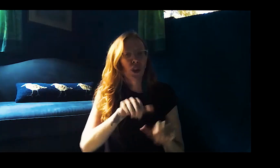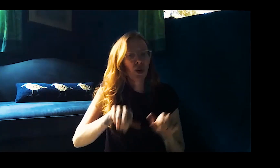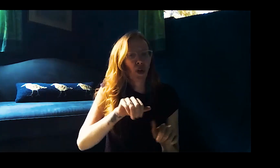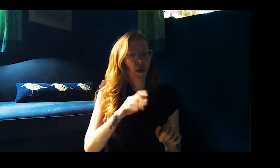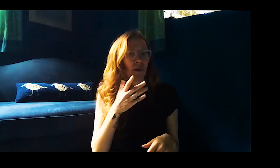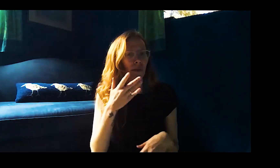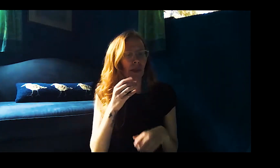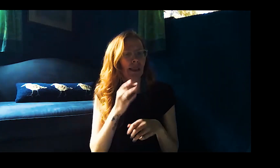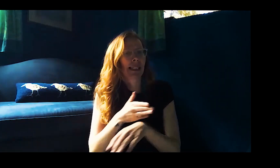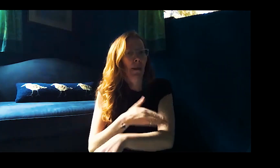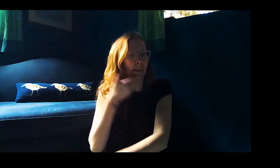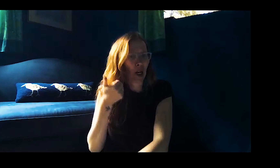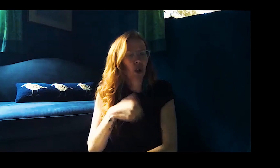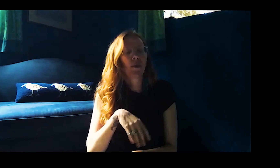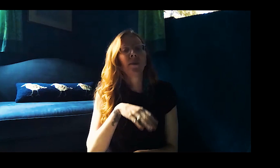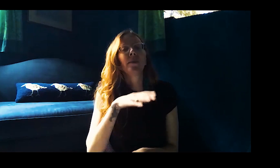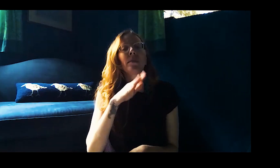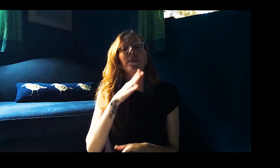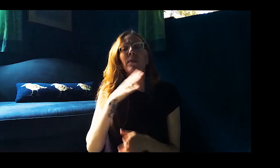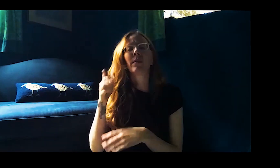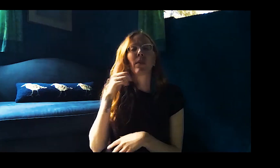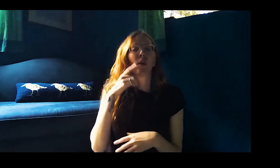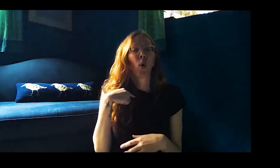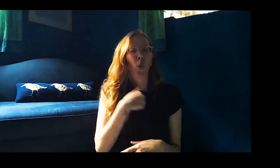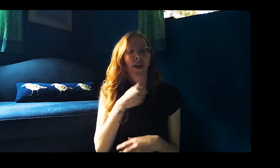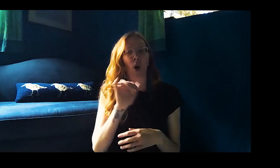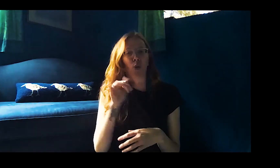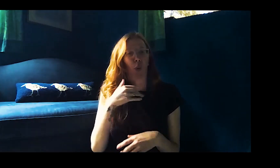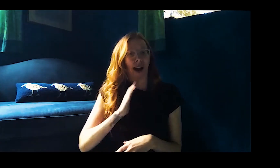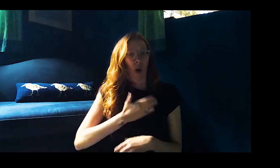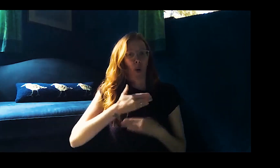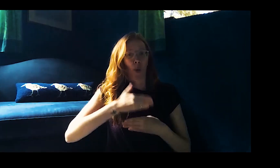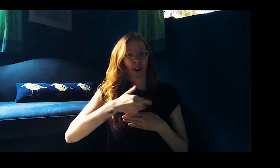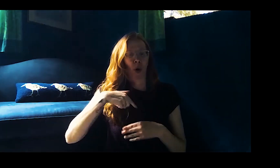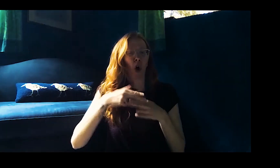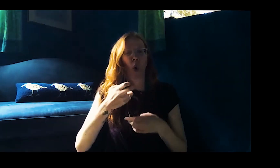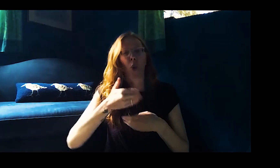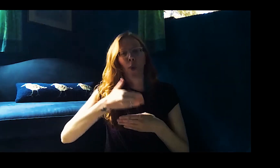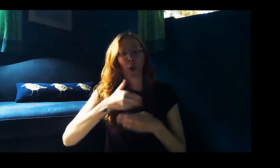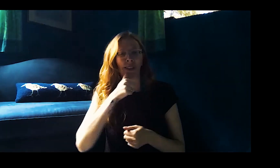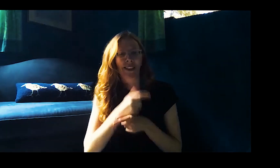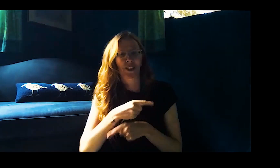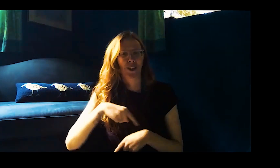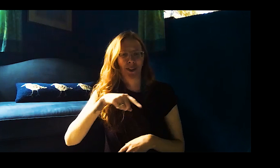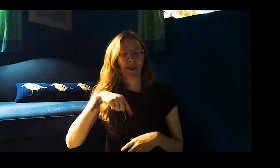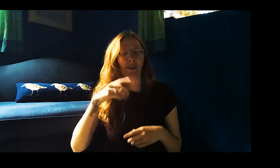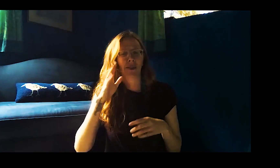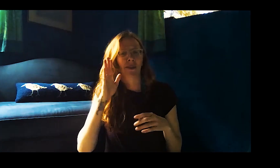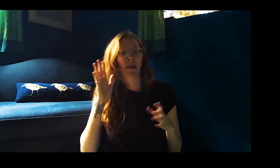it's how we get better. And so all the people that are now involved with the in between us project,